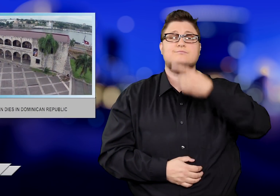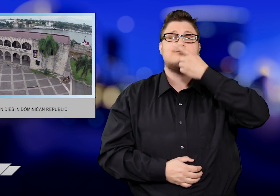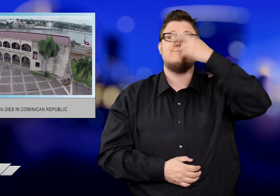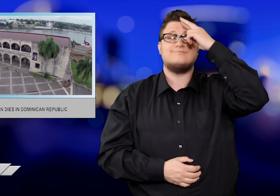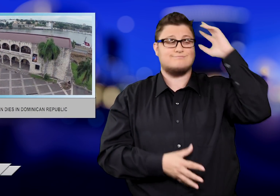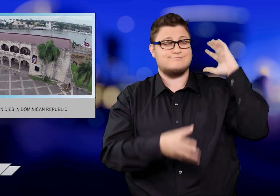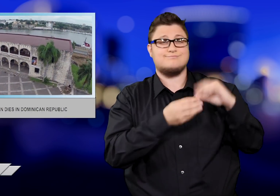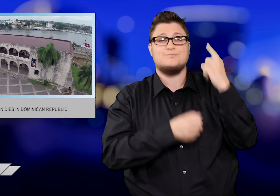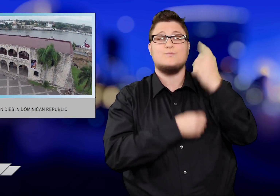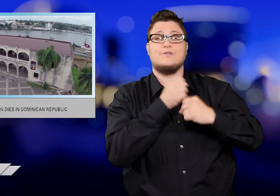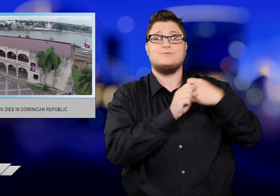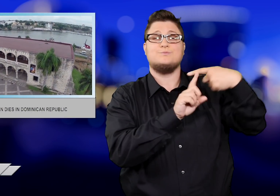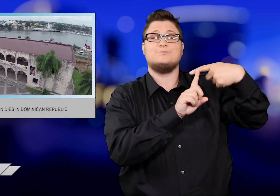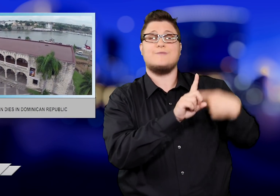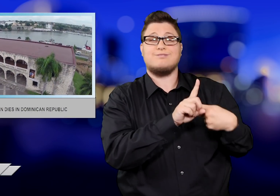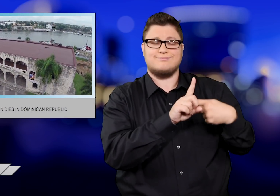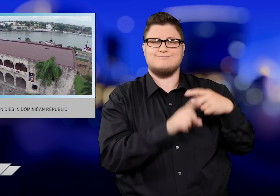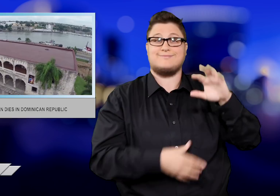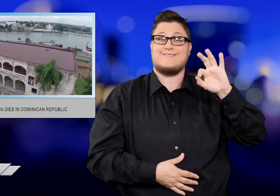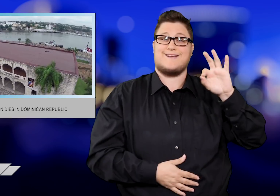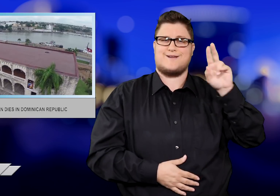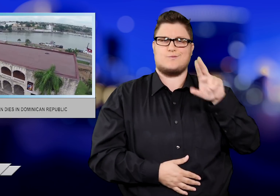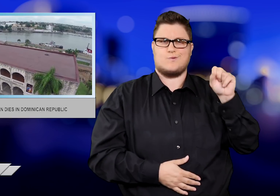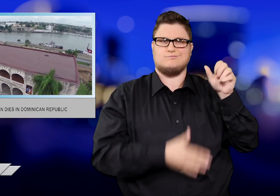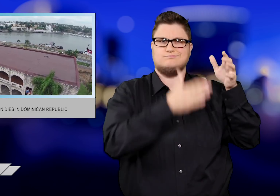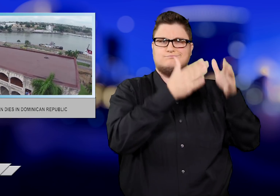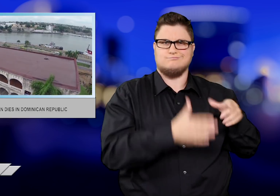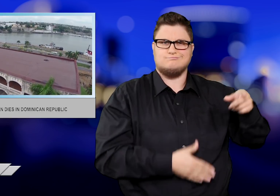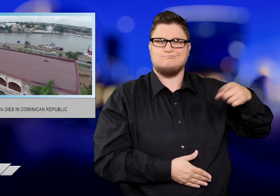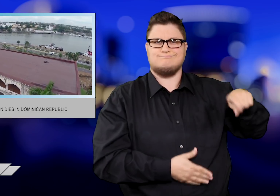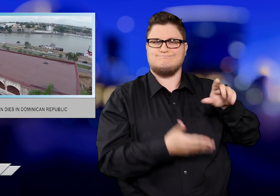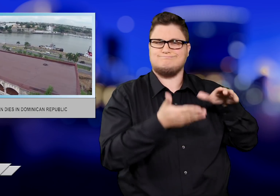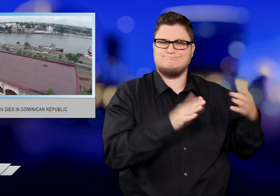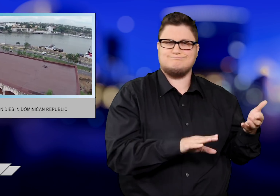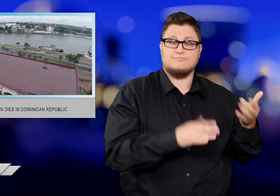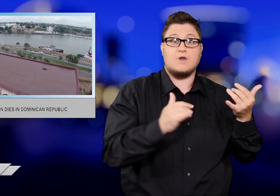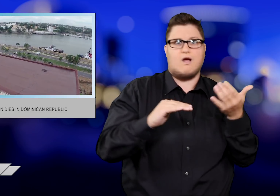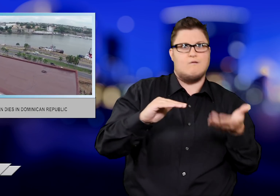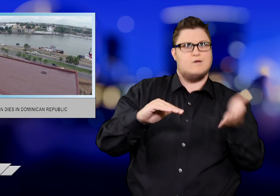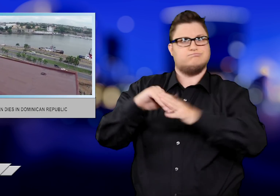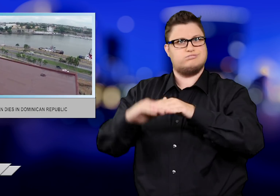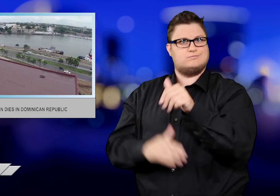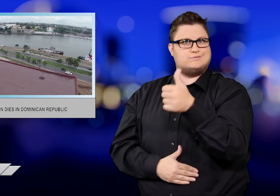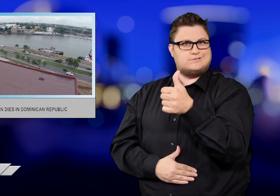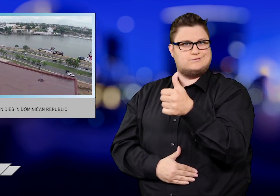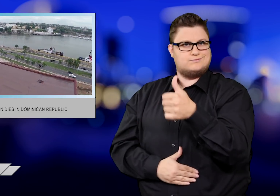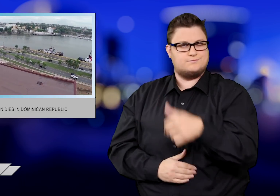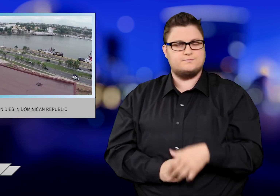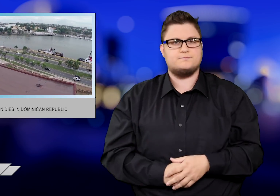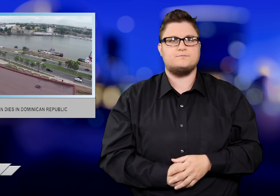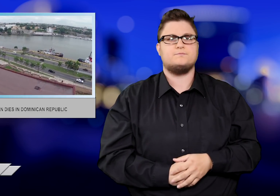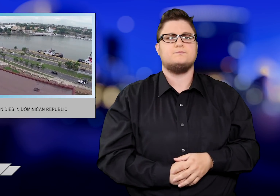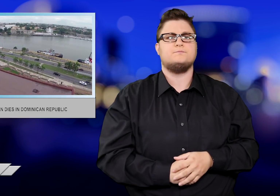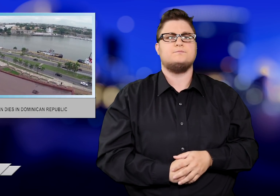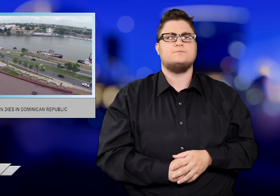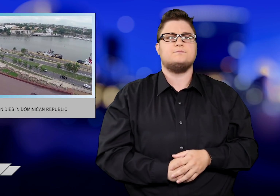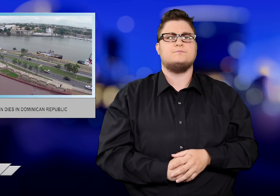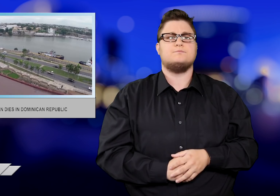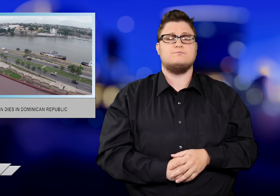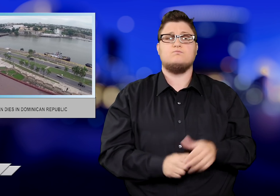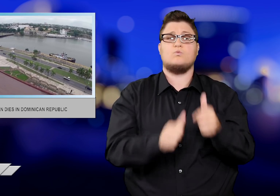For the 10th time in the past 13 months, an American death is linked to the Dominican Republic.